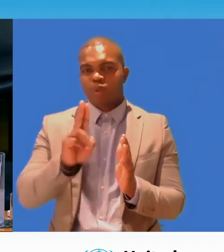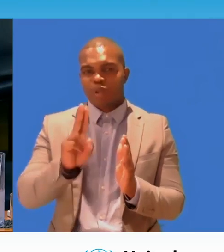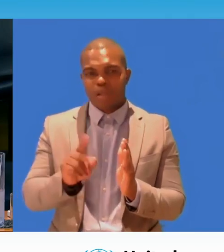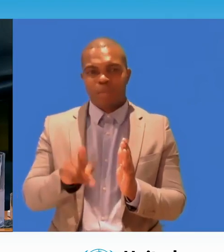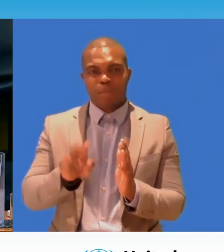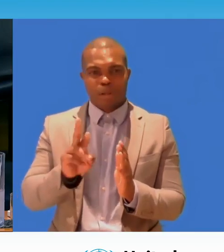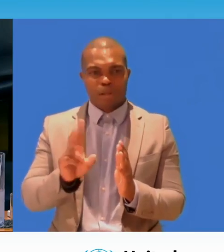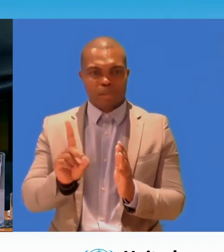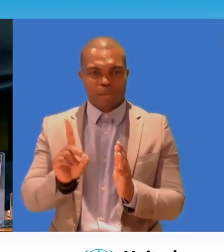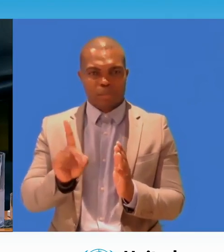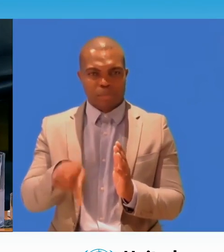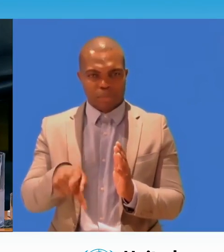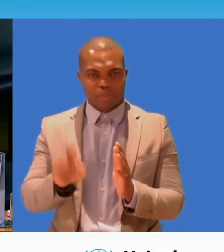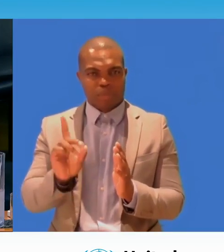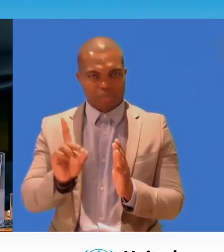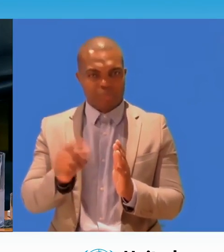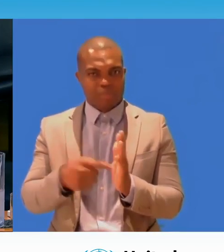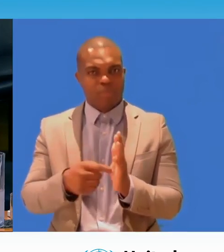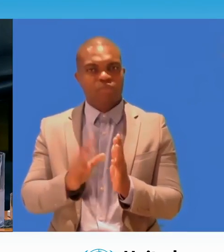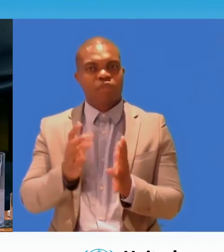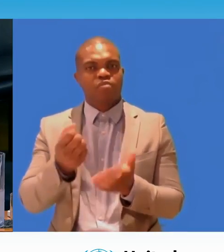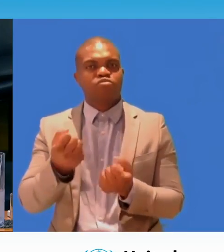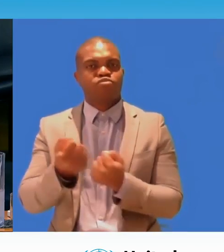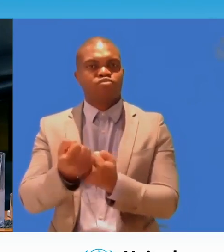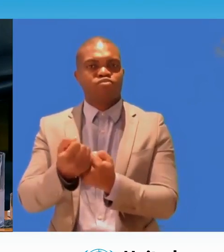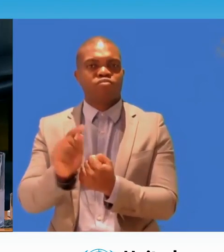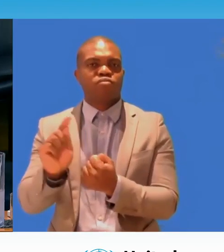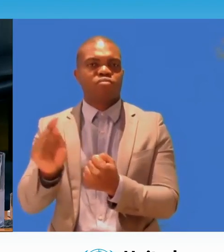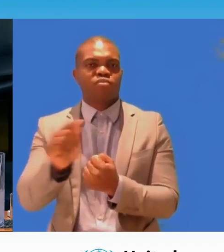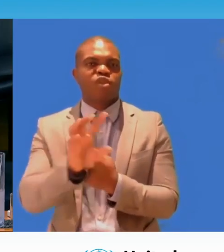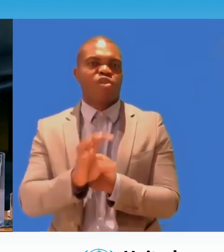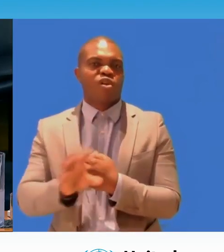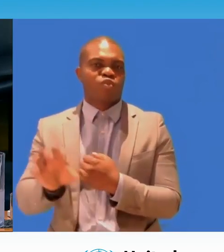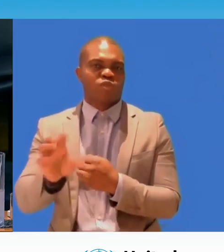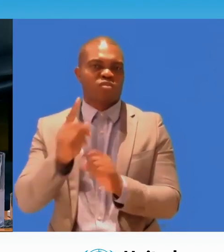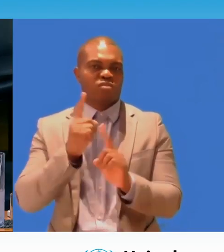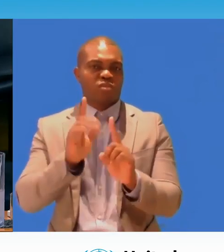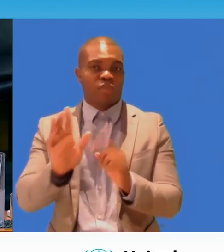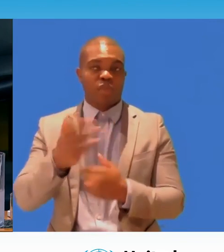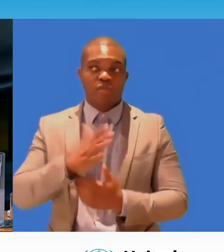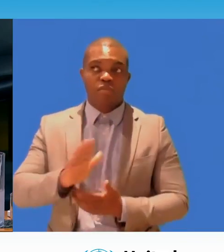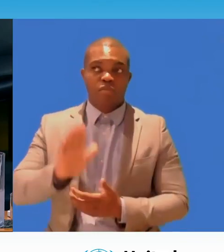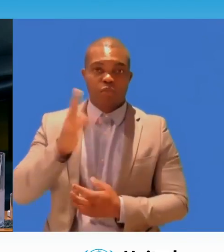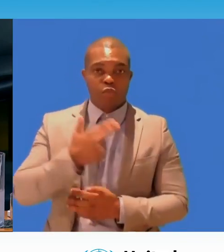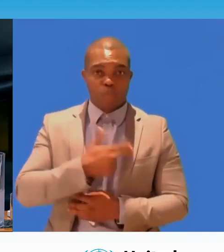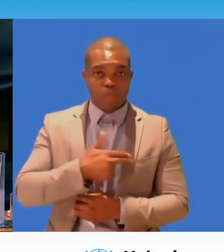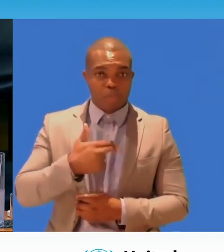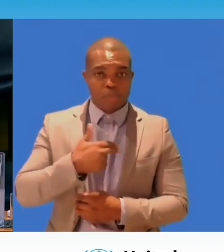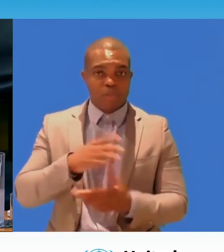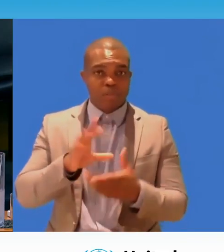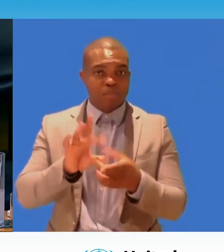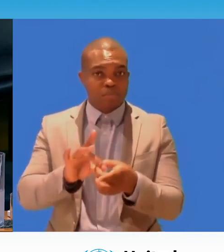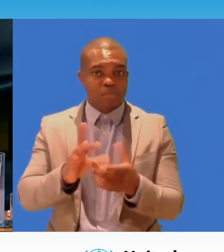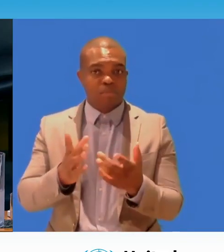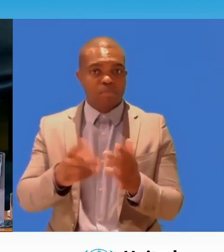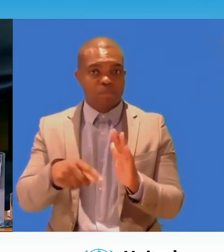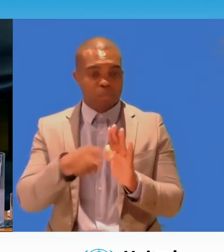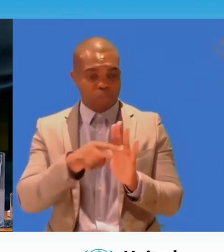on the rights of persons with disabilities this CP is very vital as colleagues mentioned it's